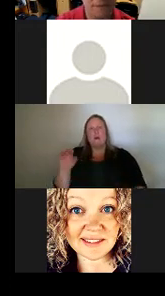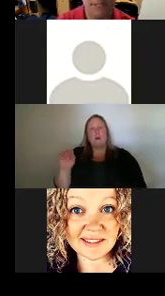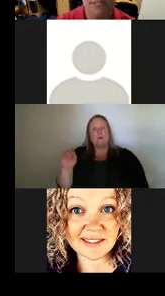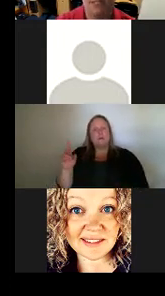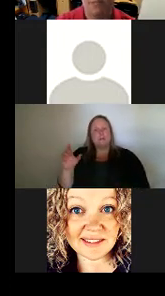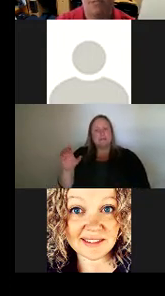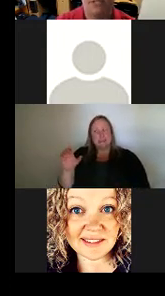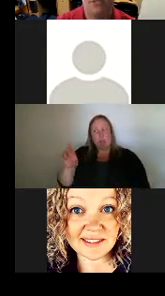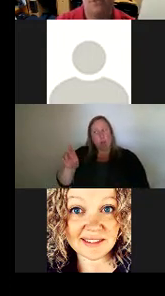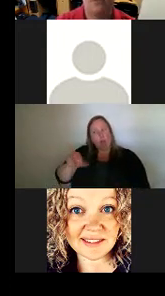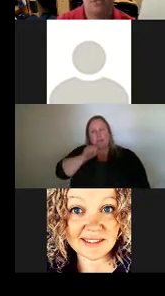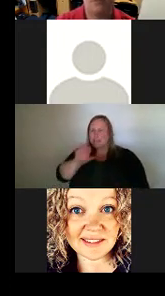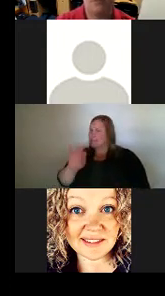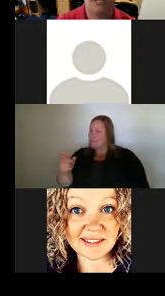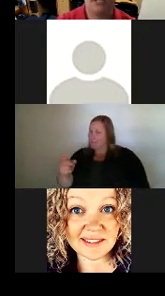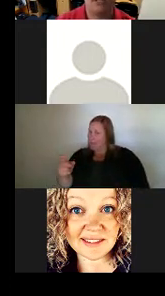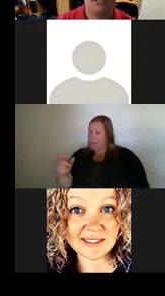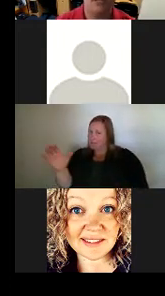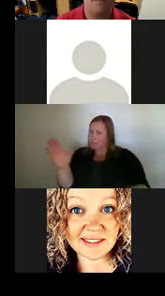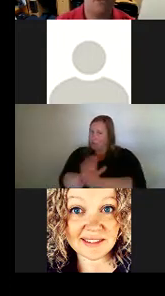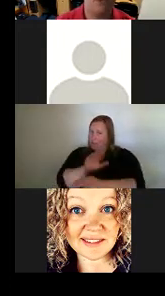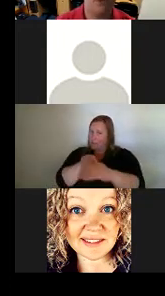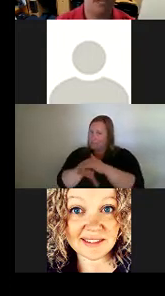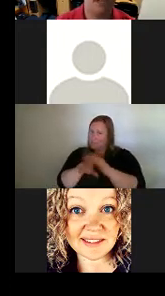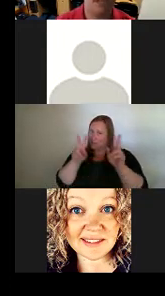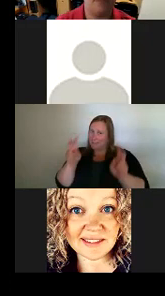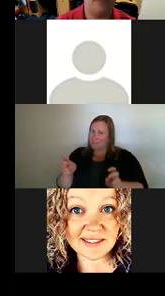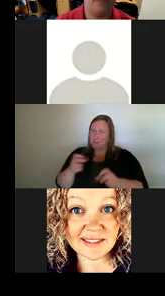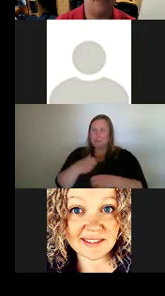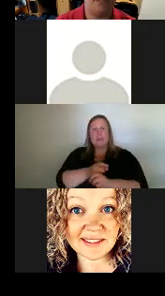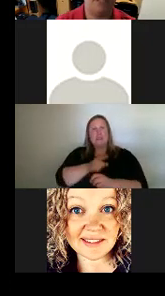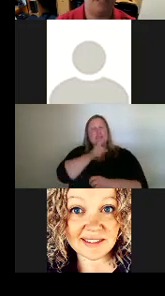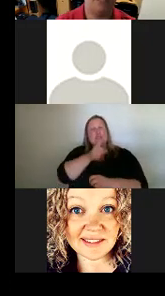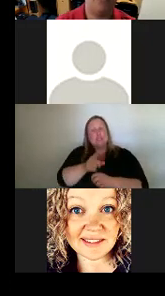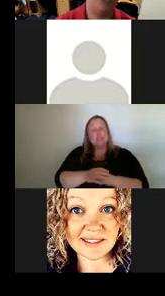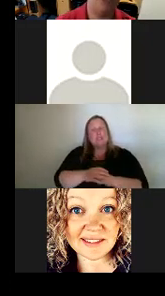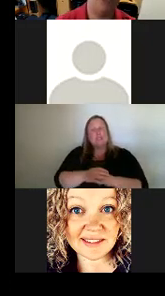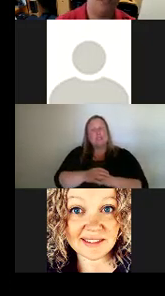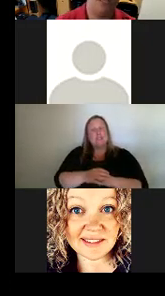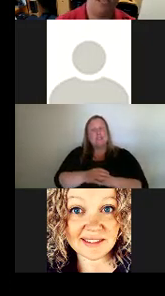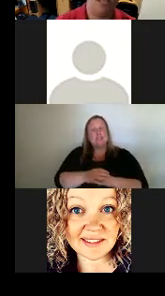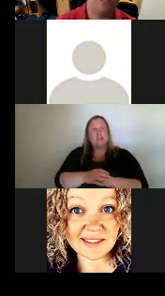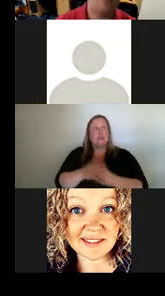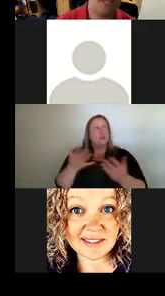ACCESSIBILITY ISSUES. IMPORTANT TO MAKE SURE THIS ISN'T BEING USED AS A MEANS OF